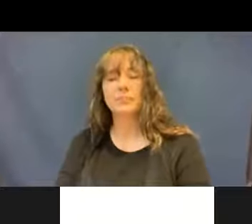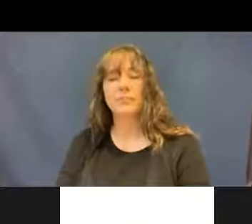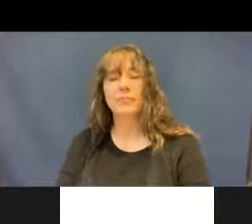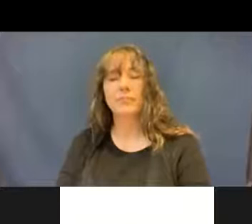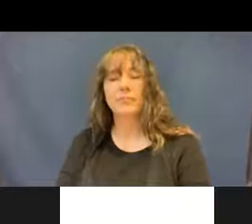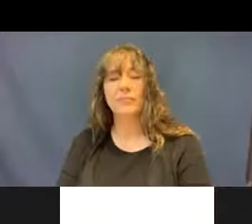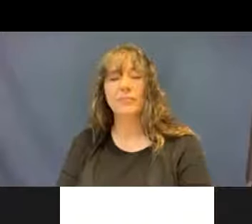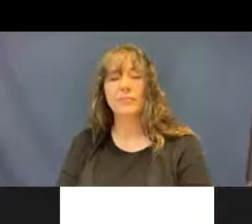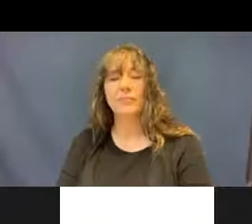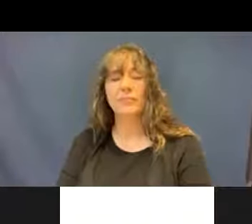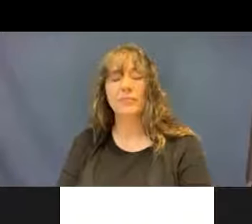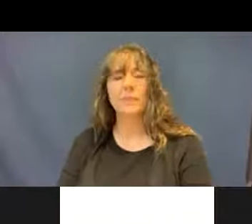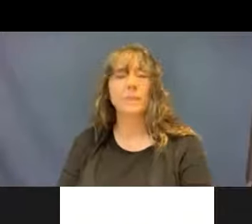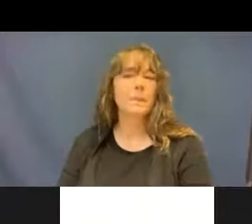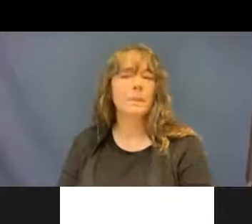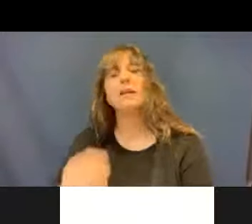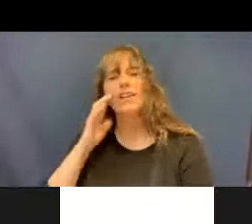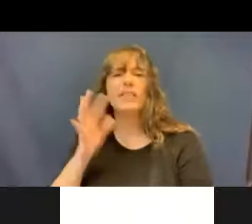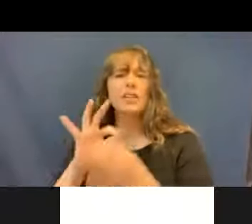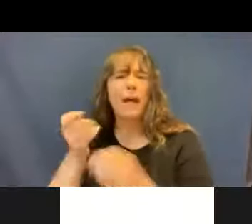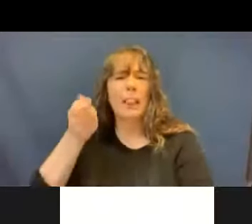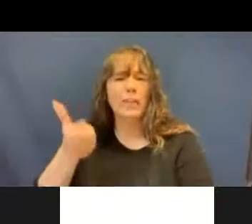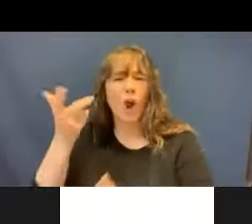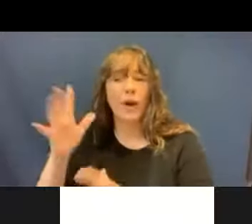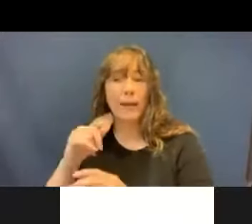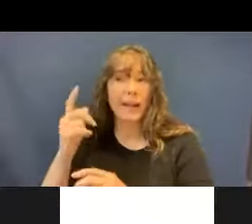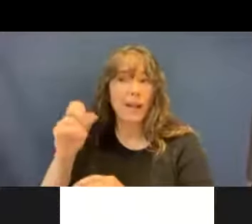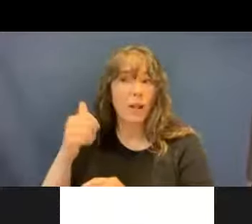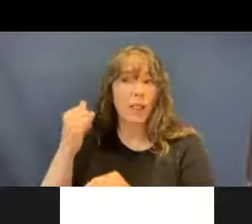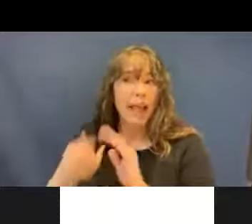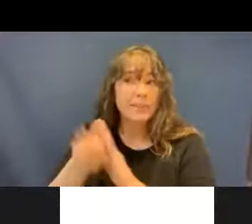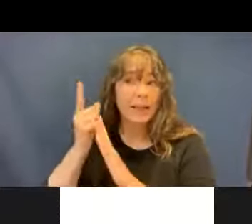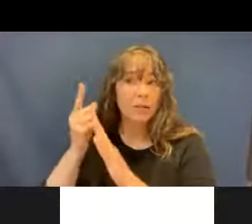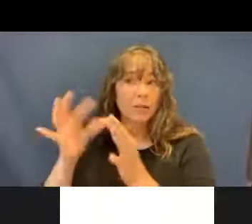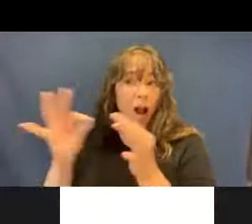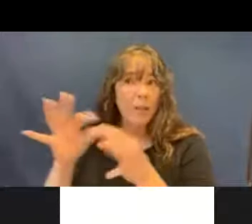on this a little bit, but maybe if anyone had any last minute comments, what things